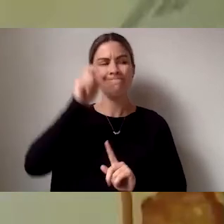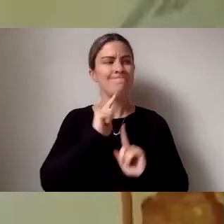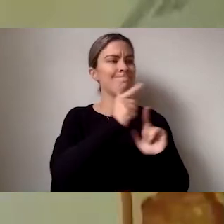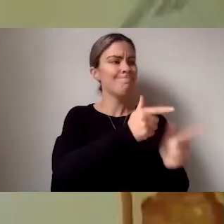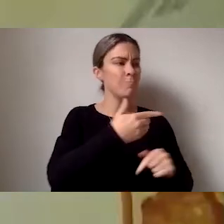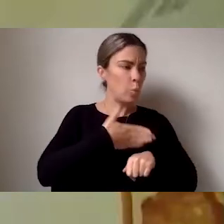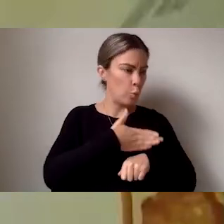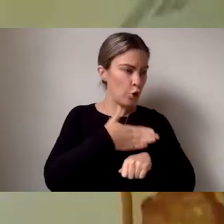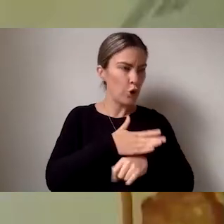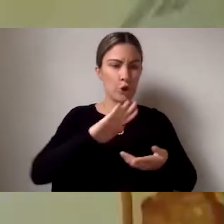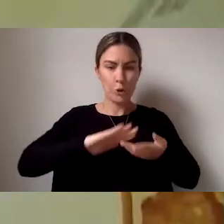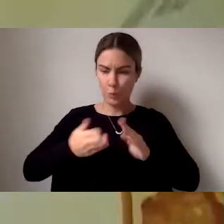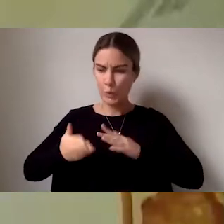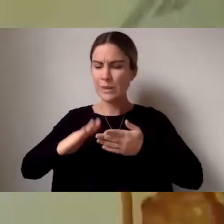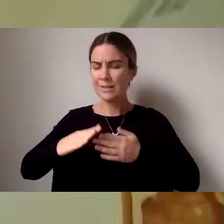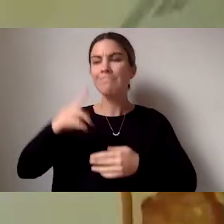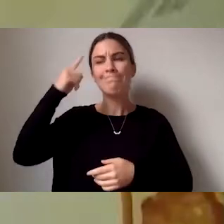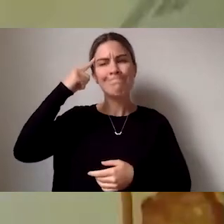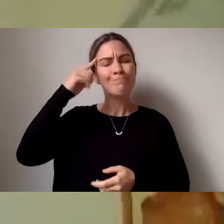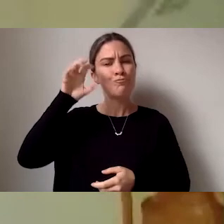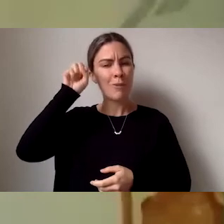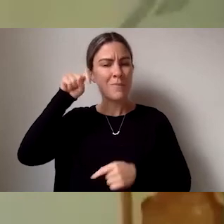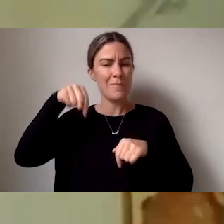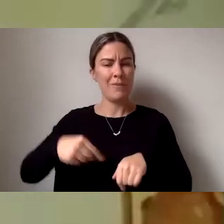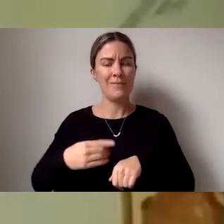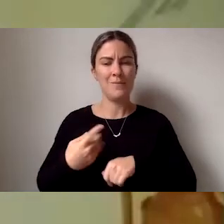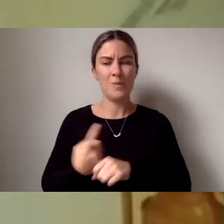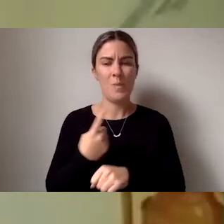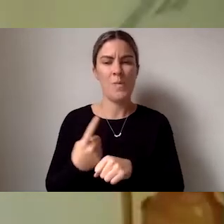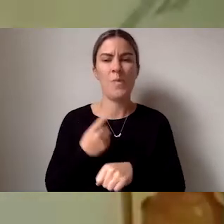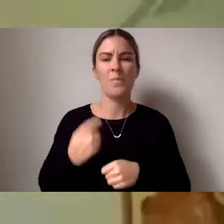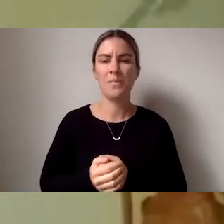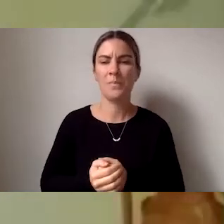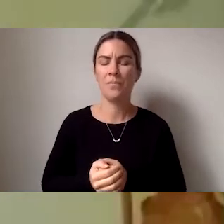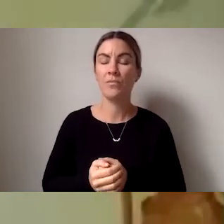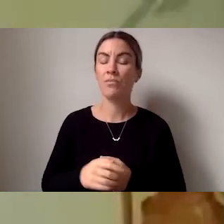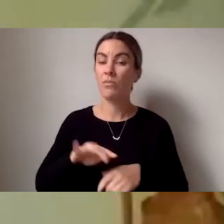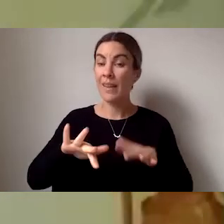Throughout the sessions, we'll share resources with you in the chat. If anything comes up for you personally, we encourage you to look